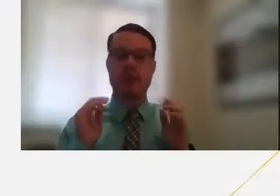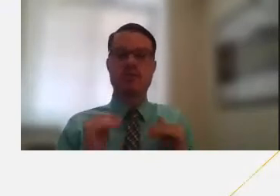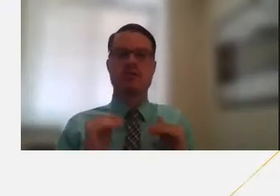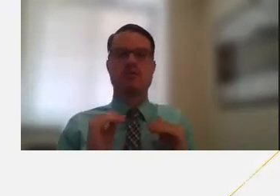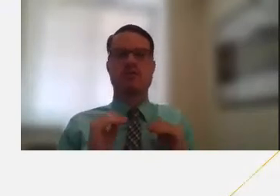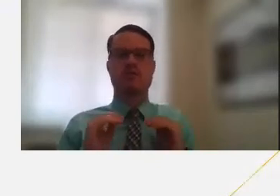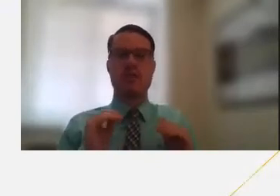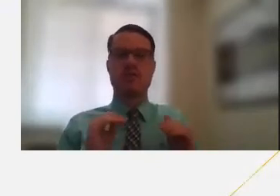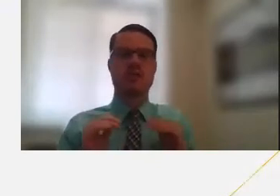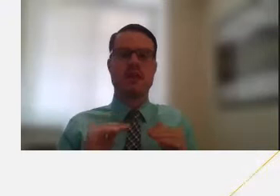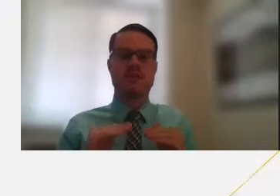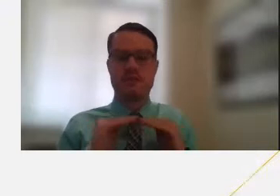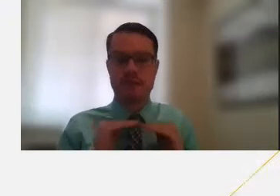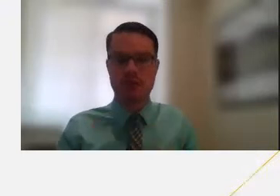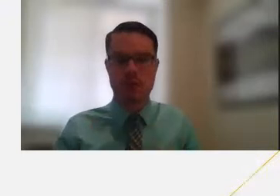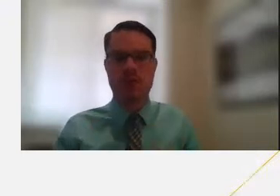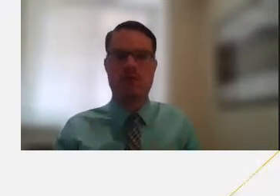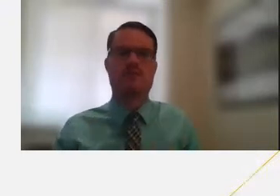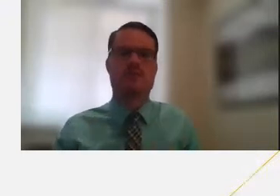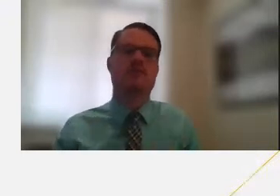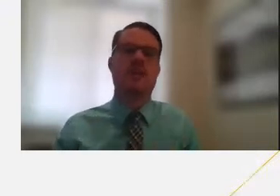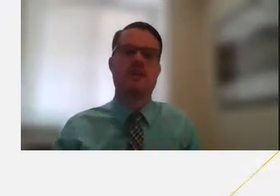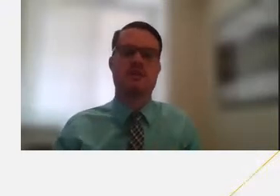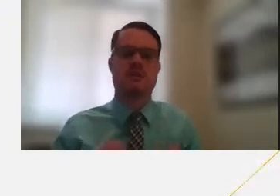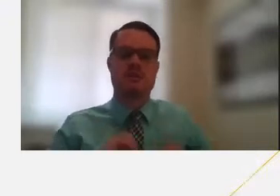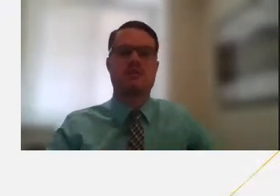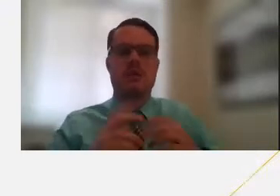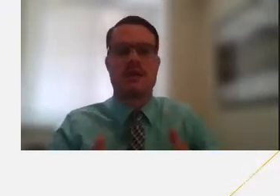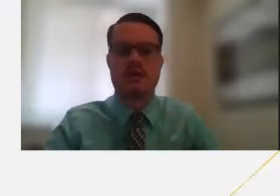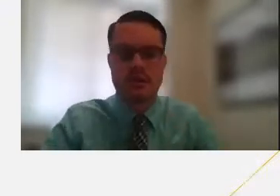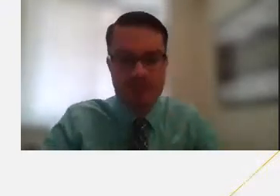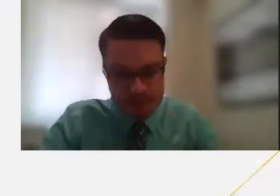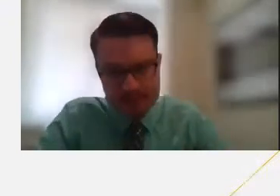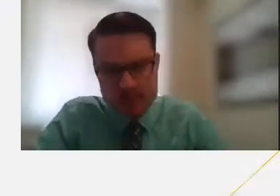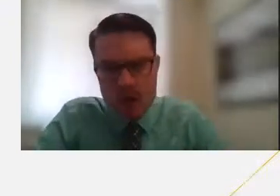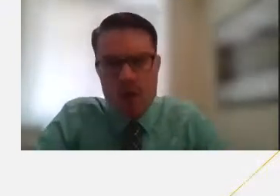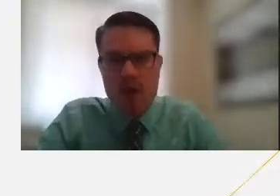So they create floor for special education services throughout the country.